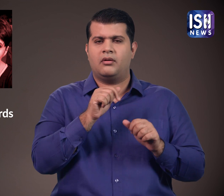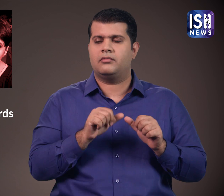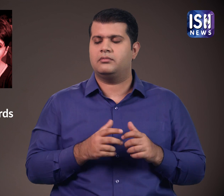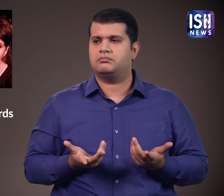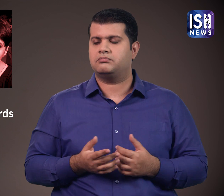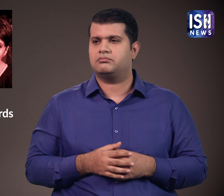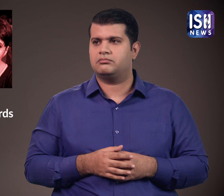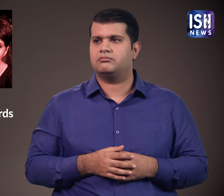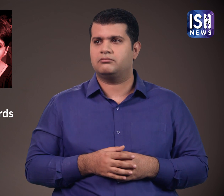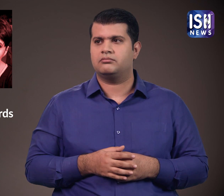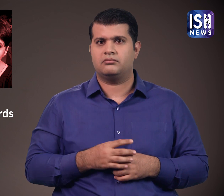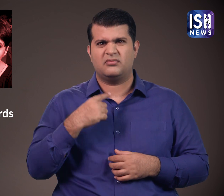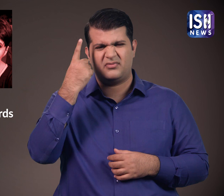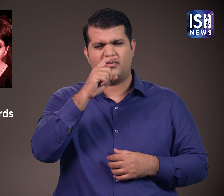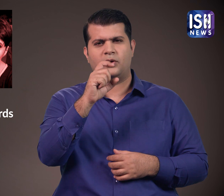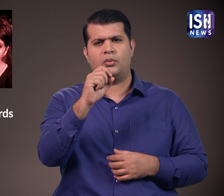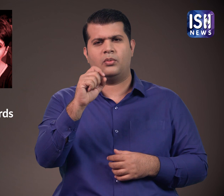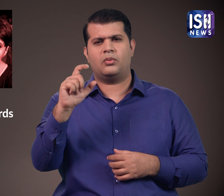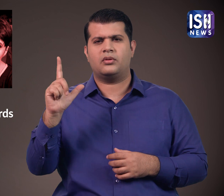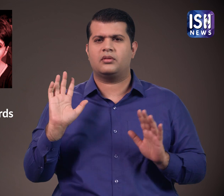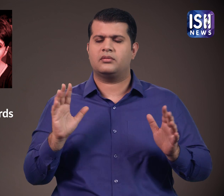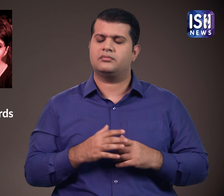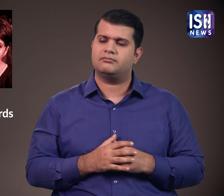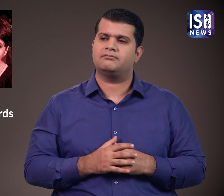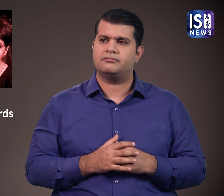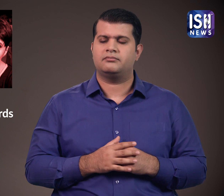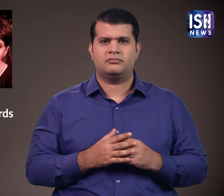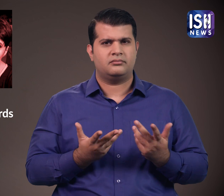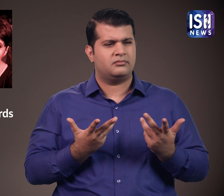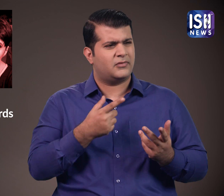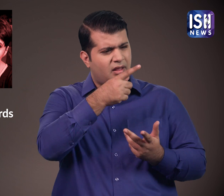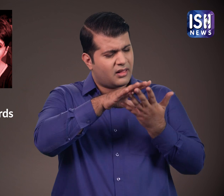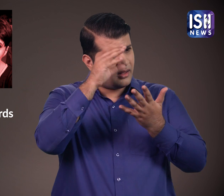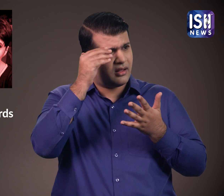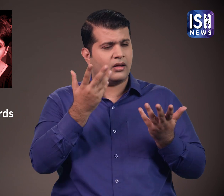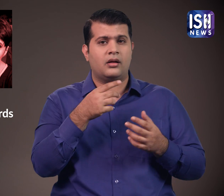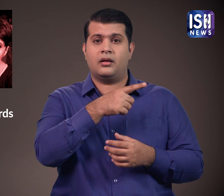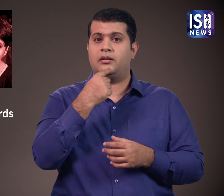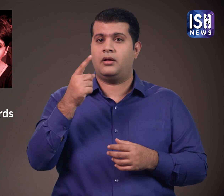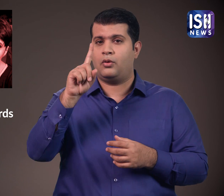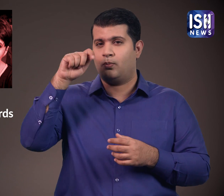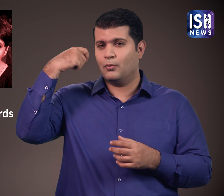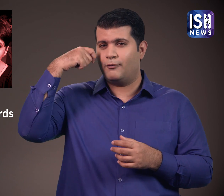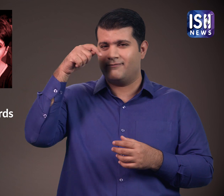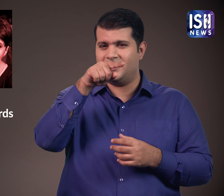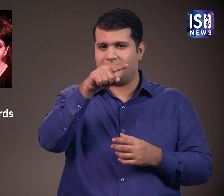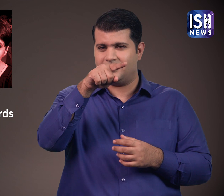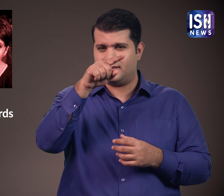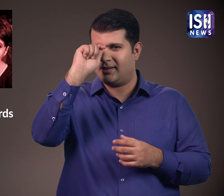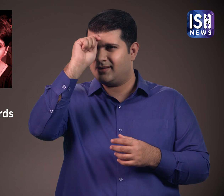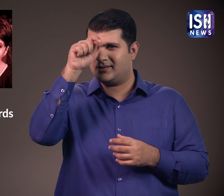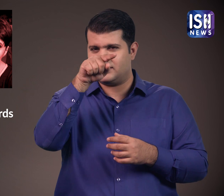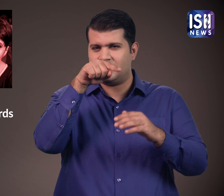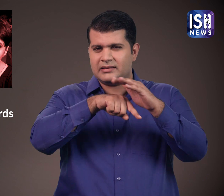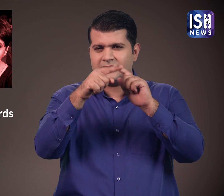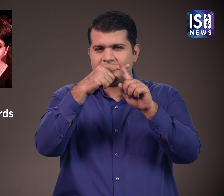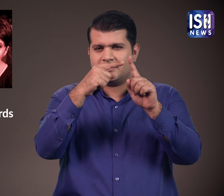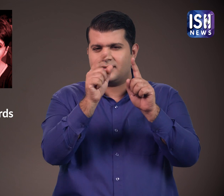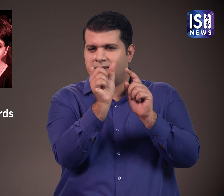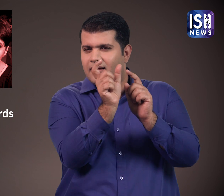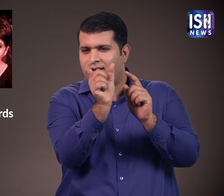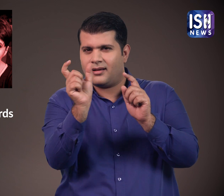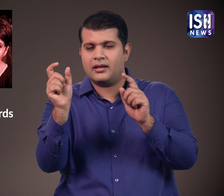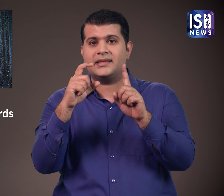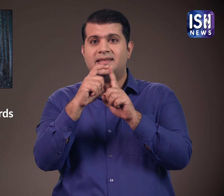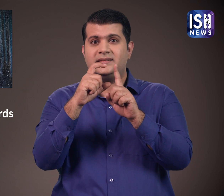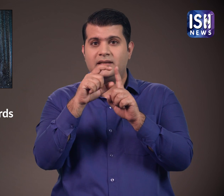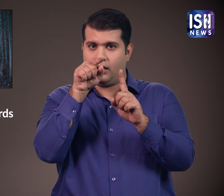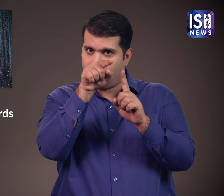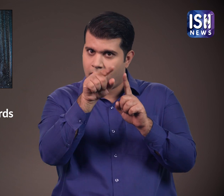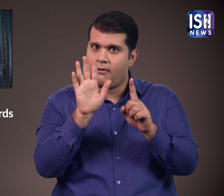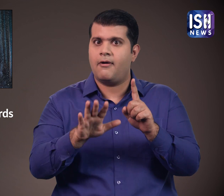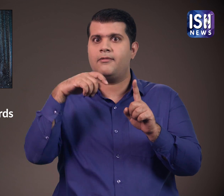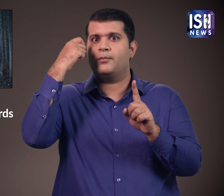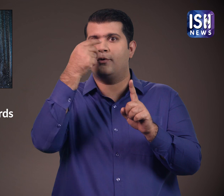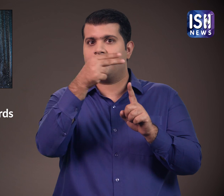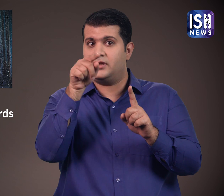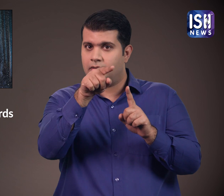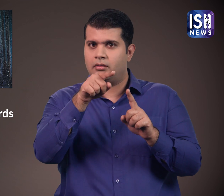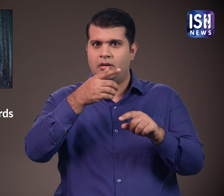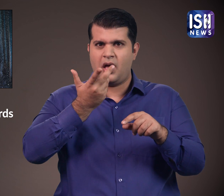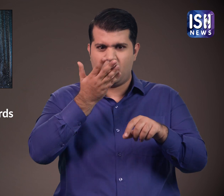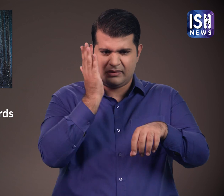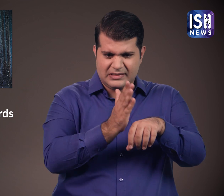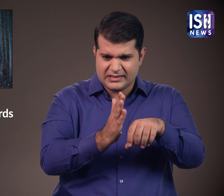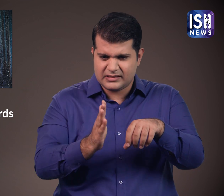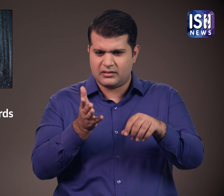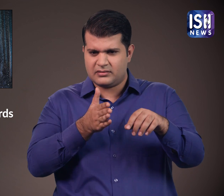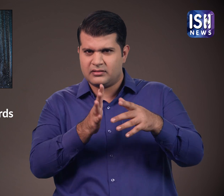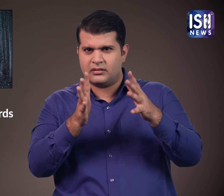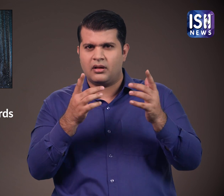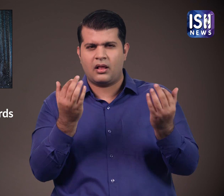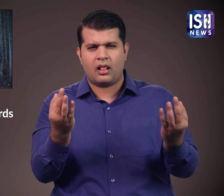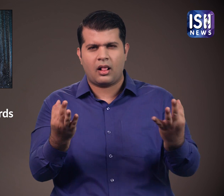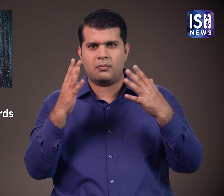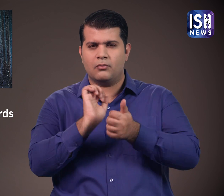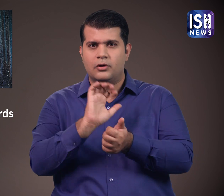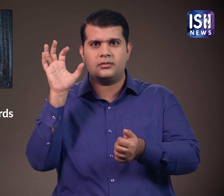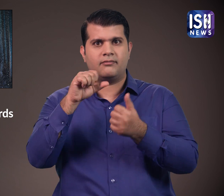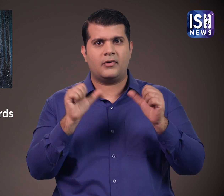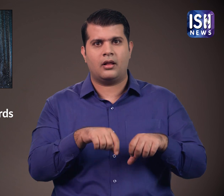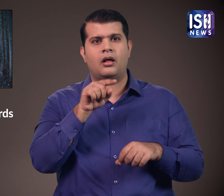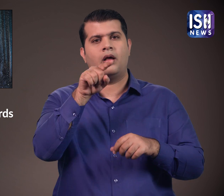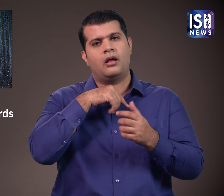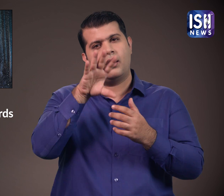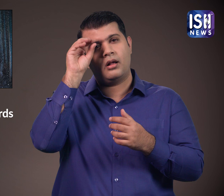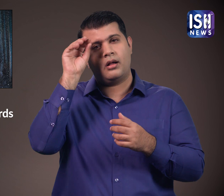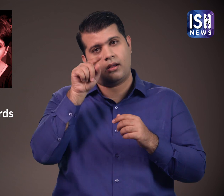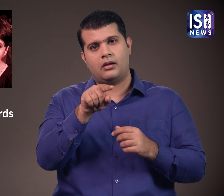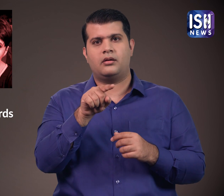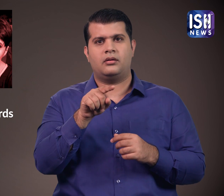He had a very nonchalant expression. Aftab even learnt to chop the body and evade the cops by watching a series named Dexter.